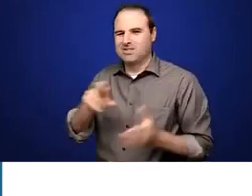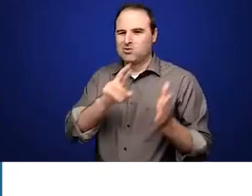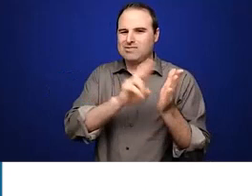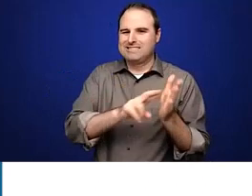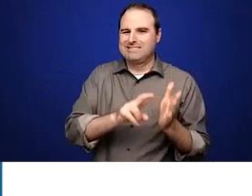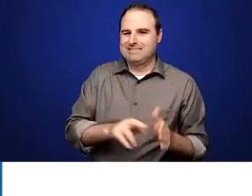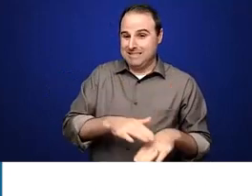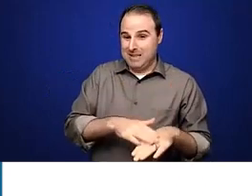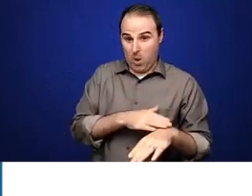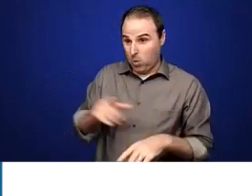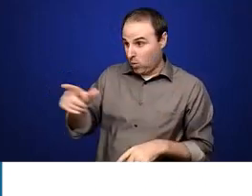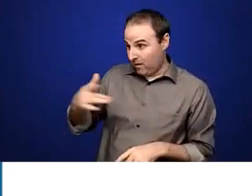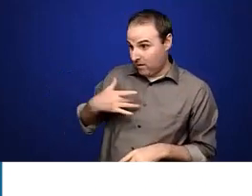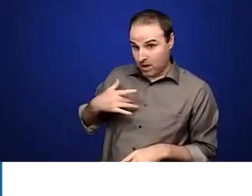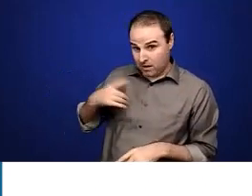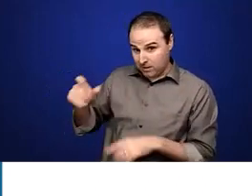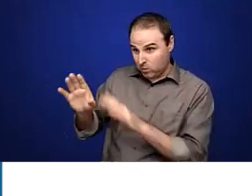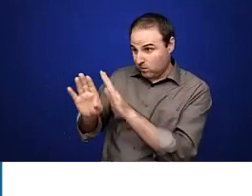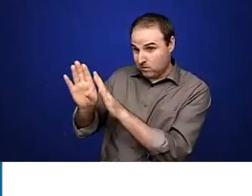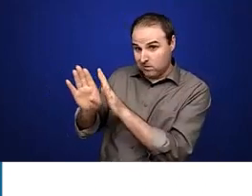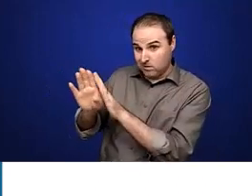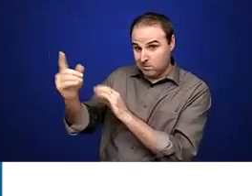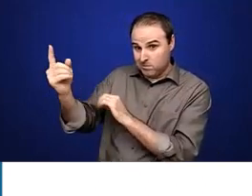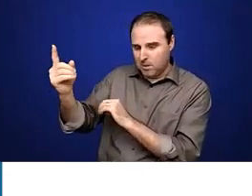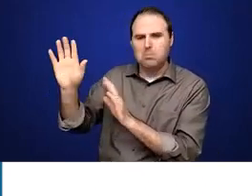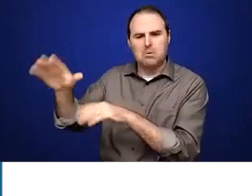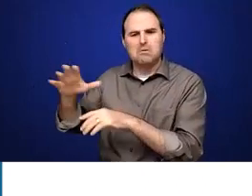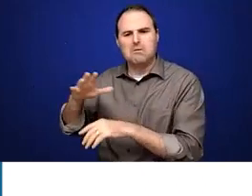you need to do as long as you also promote the final ACED tools.